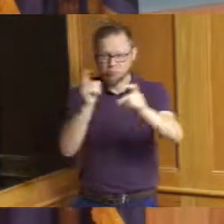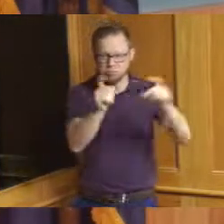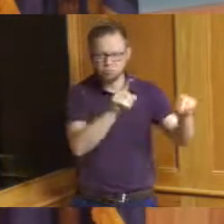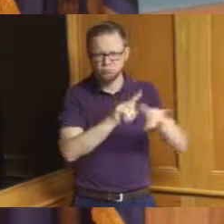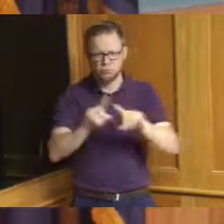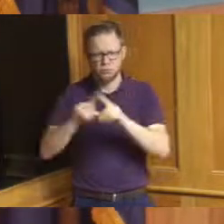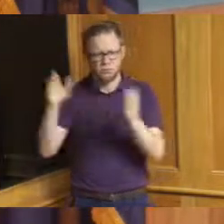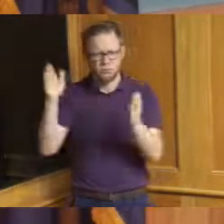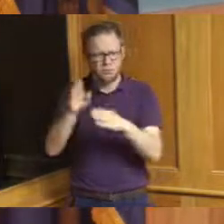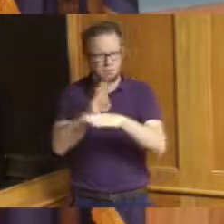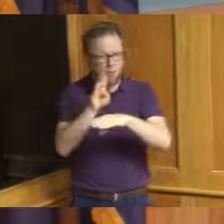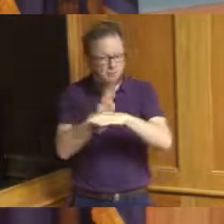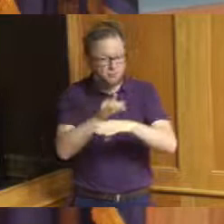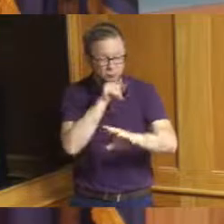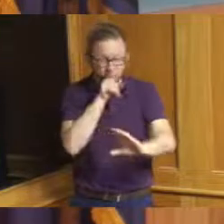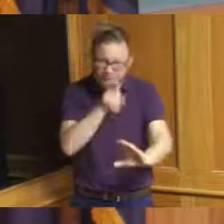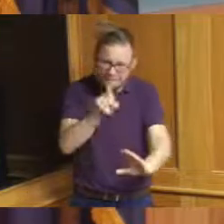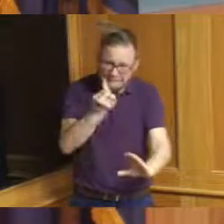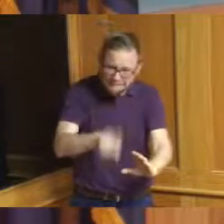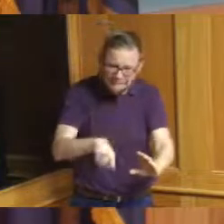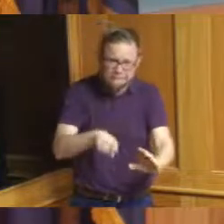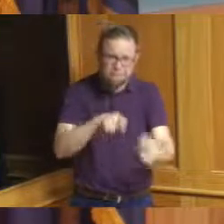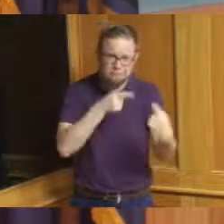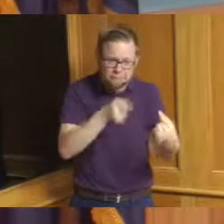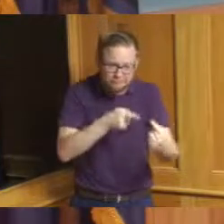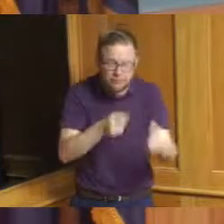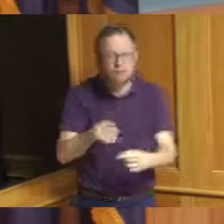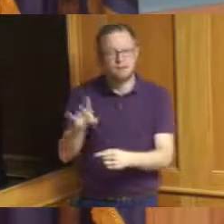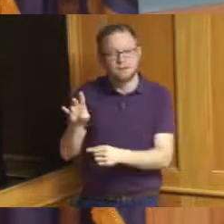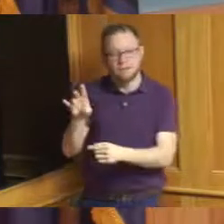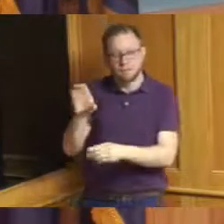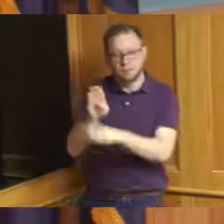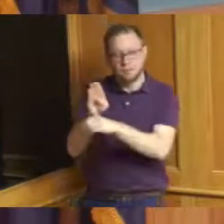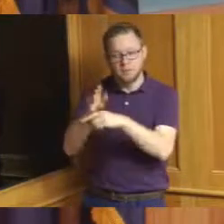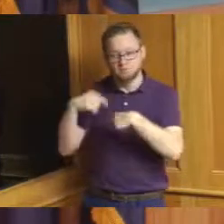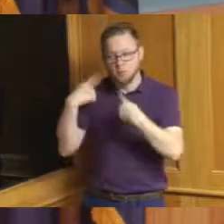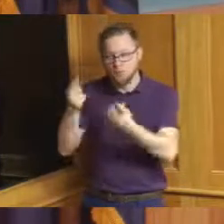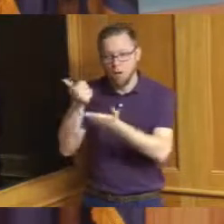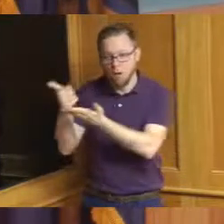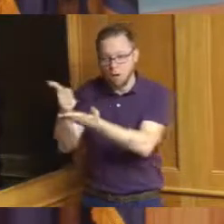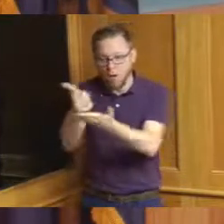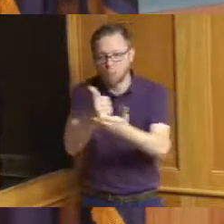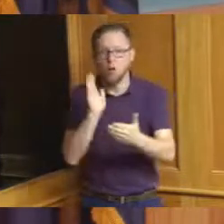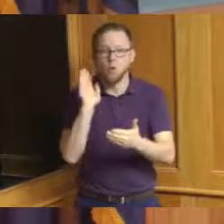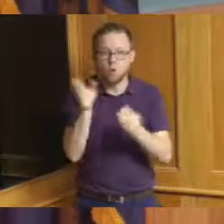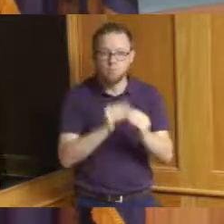700 businesses have been helped and more is on the way this board put 11 million dollars